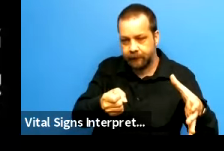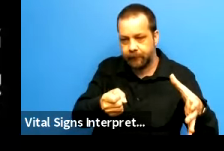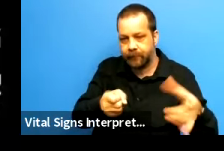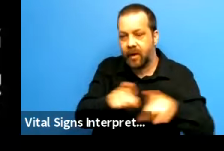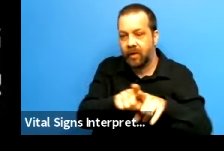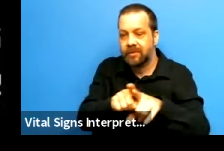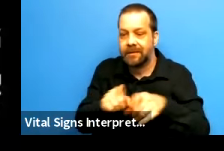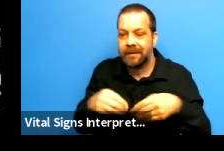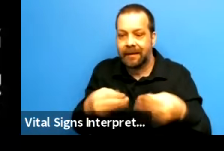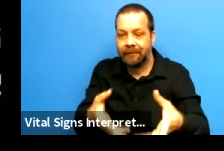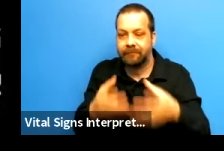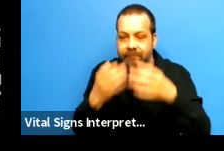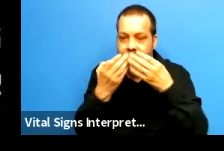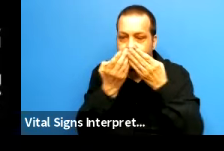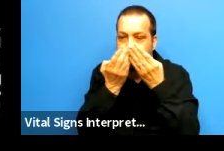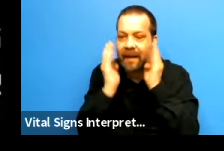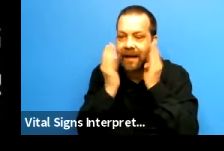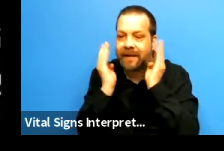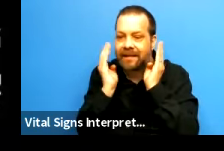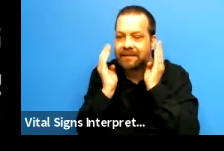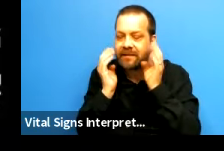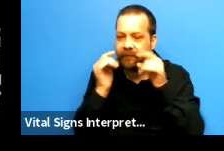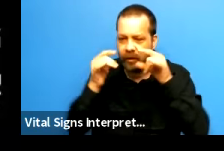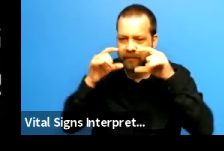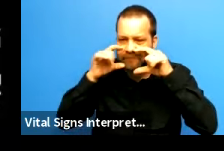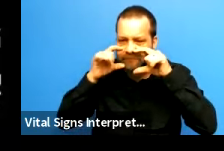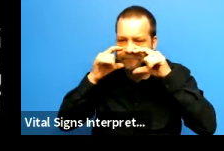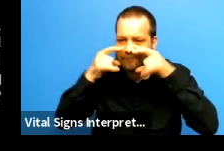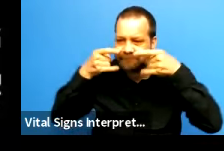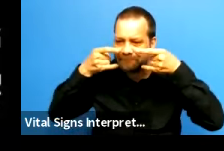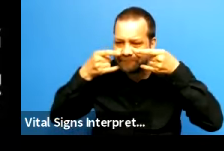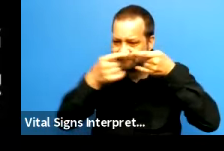who use lip reading as one of their ways to communicate.